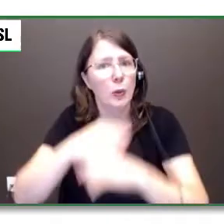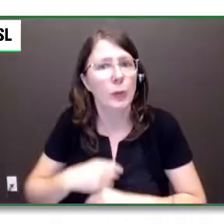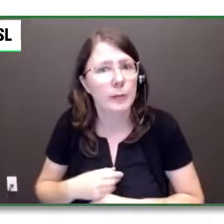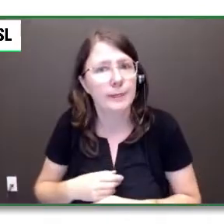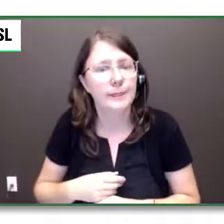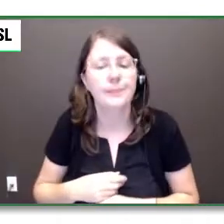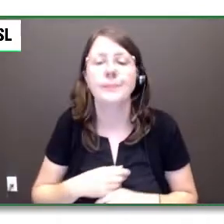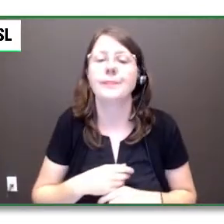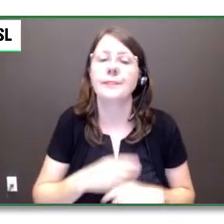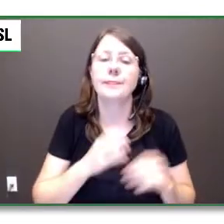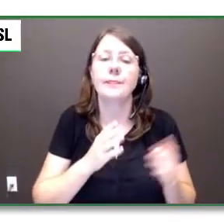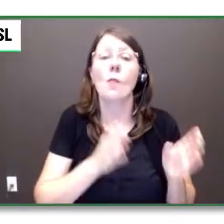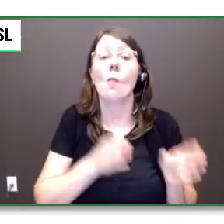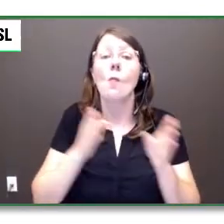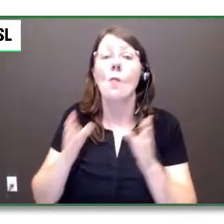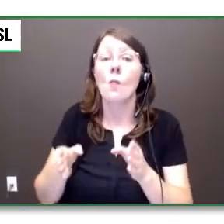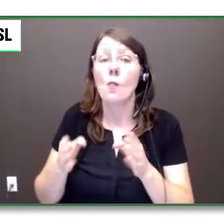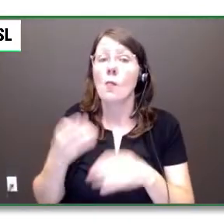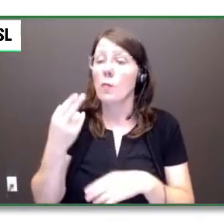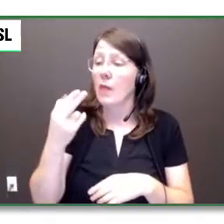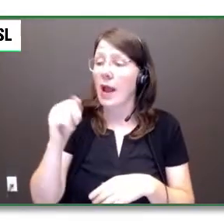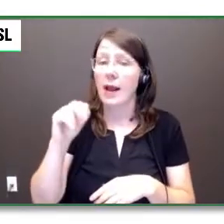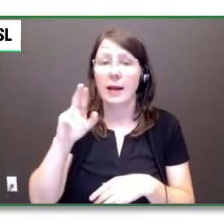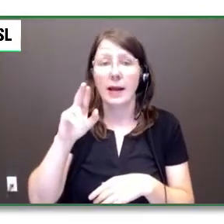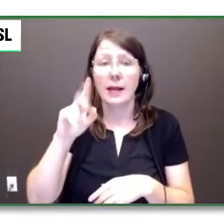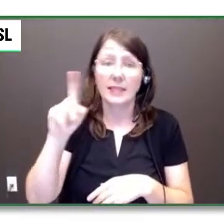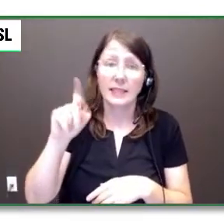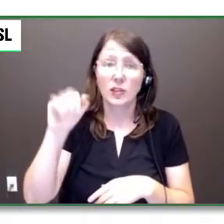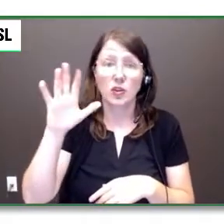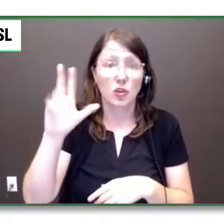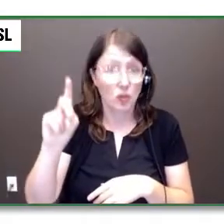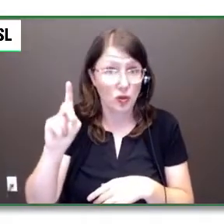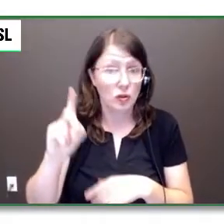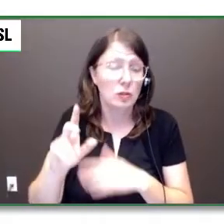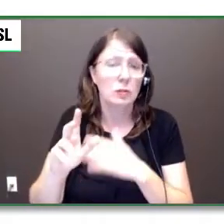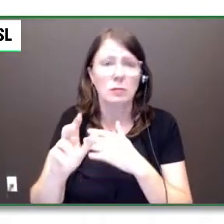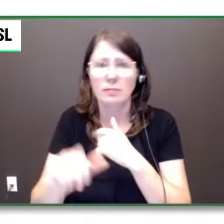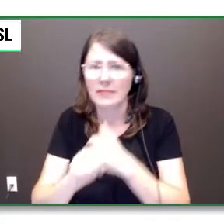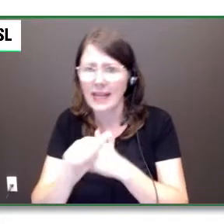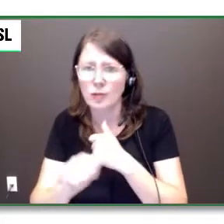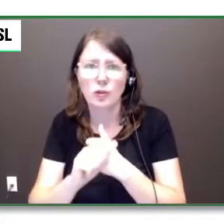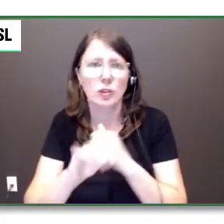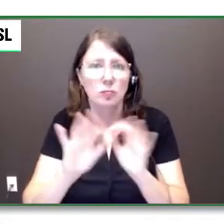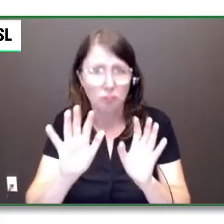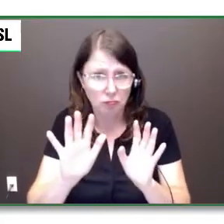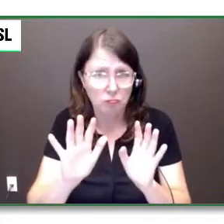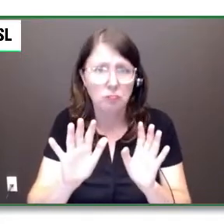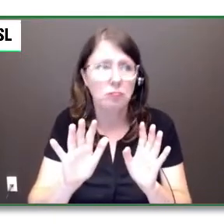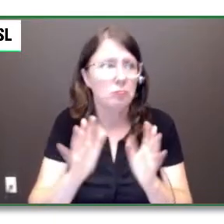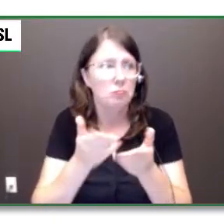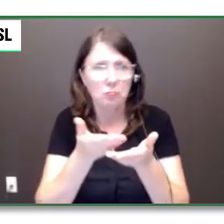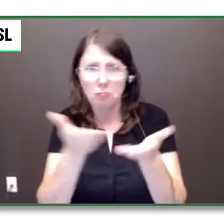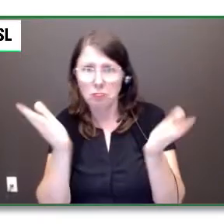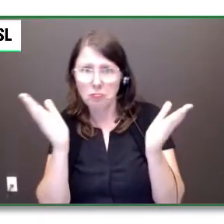infrastructure the typical things that we think about with with uh accessibility um you know slope and cross slope and